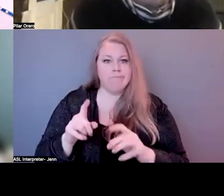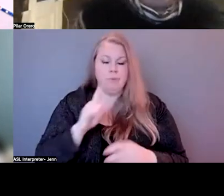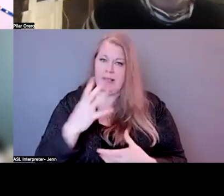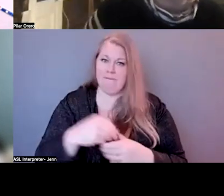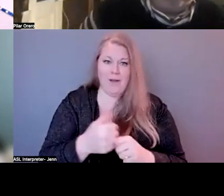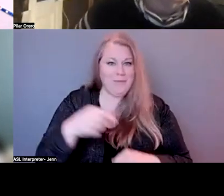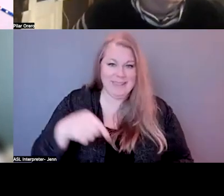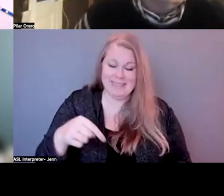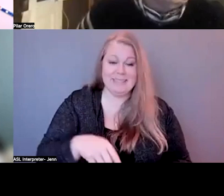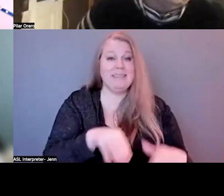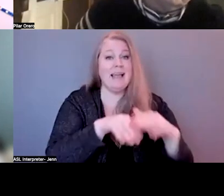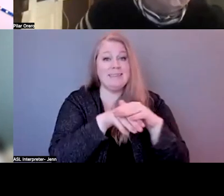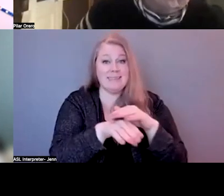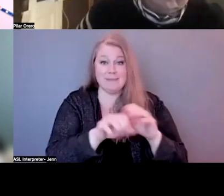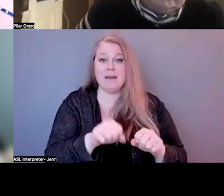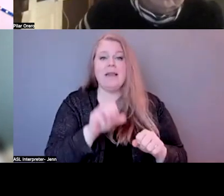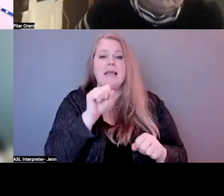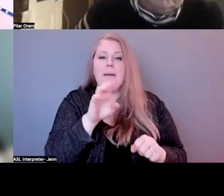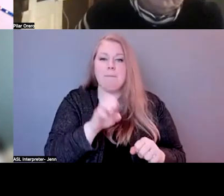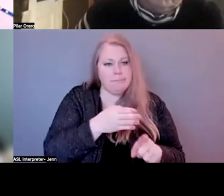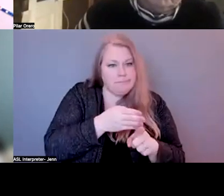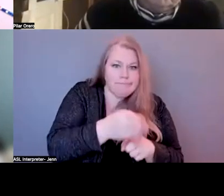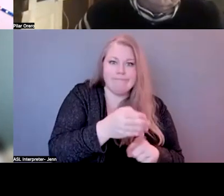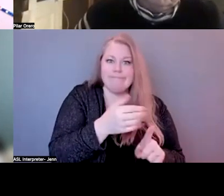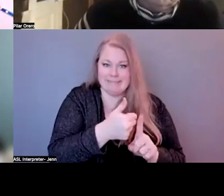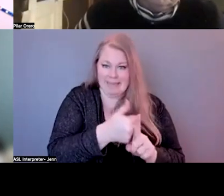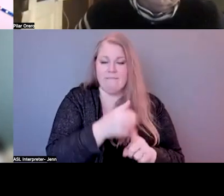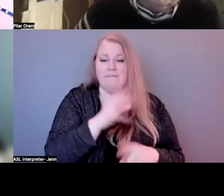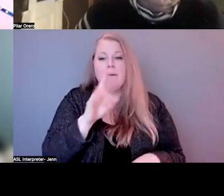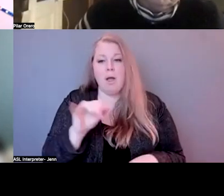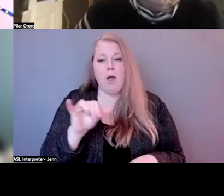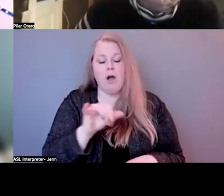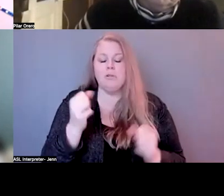Accessibility can be a field in and of itself but there is also a ton of things that I think